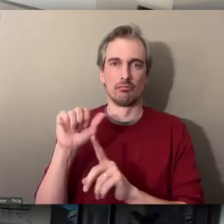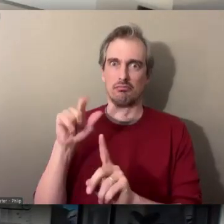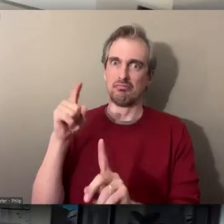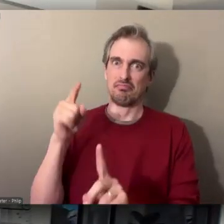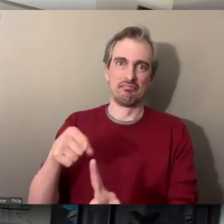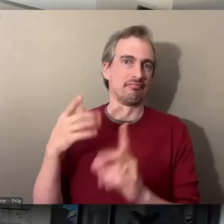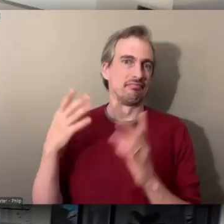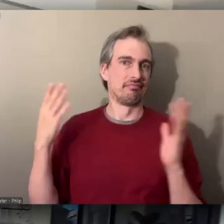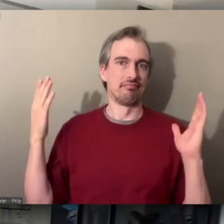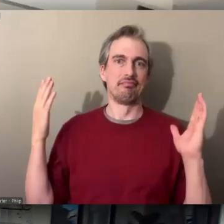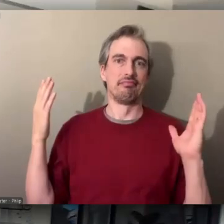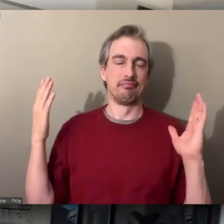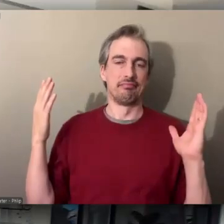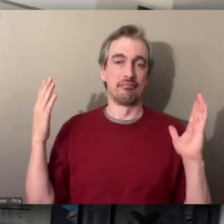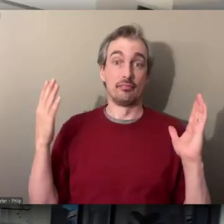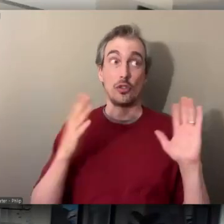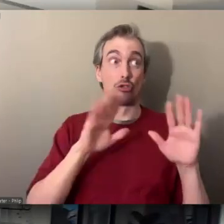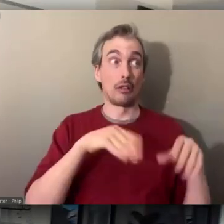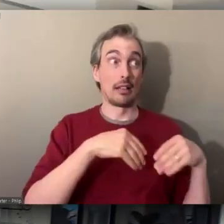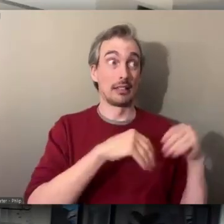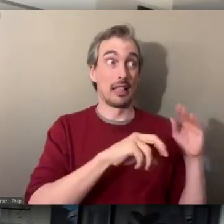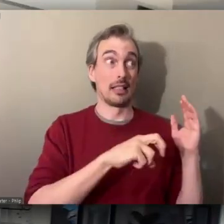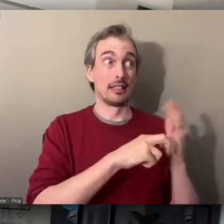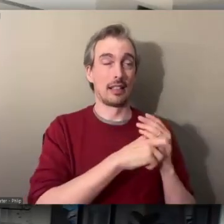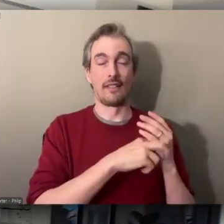need to sell somebody a ticket. That's the goal of the website. But the ultimate goal of